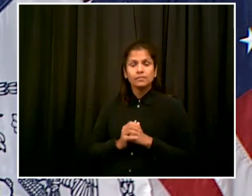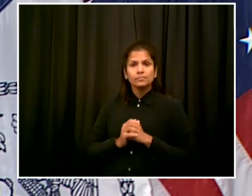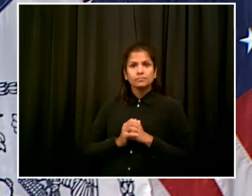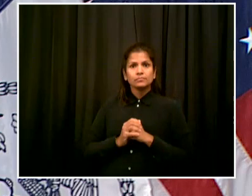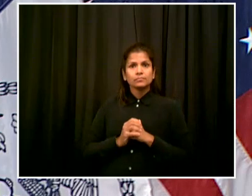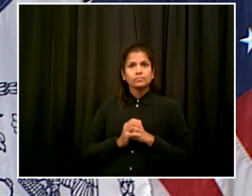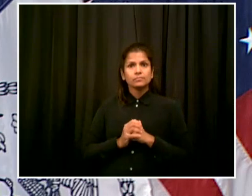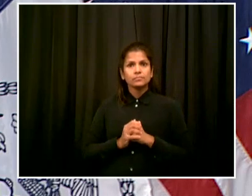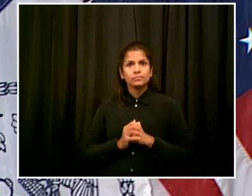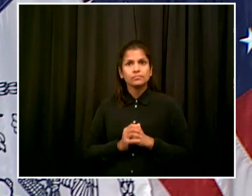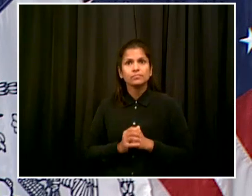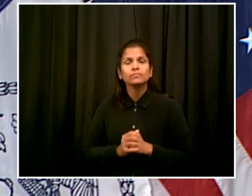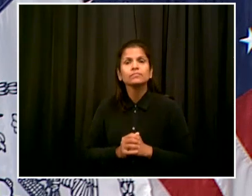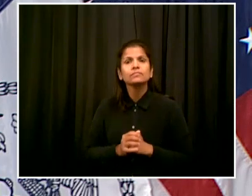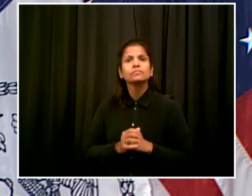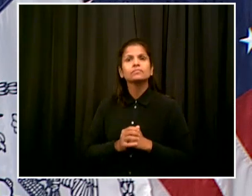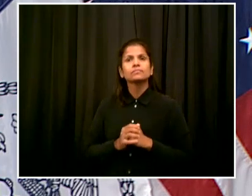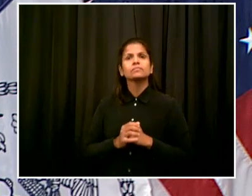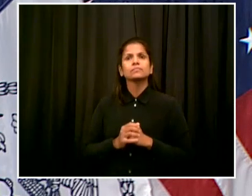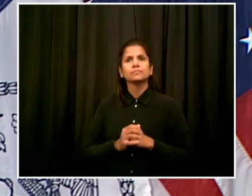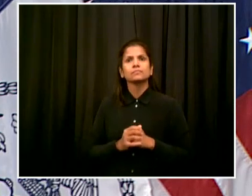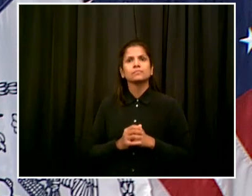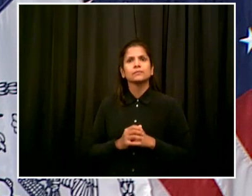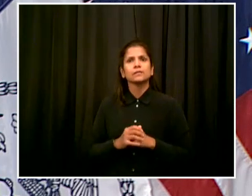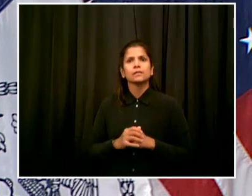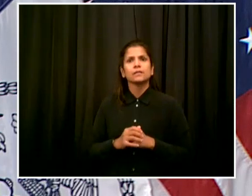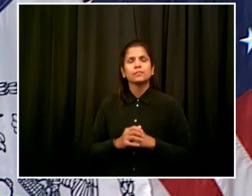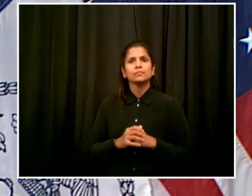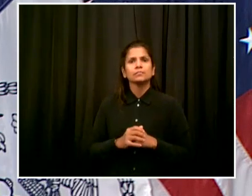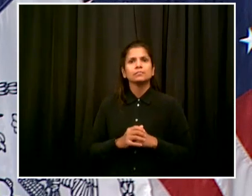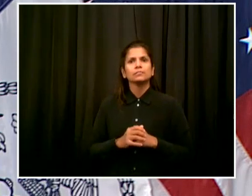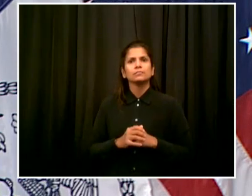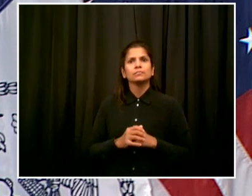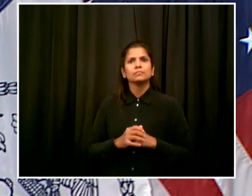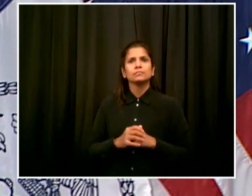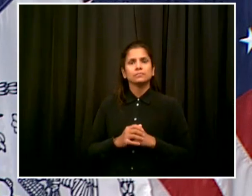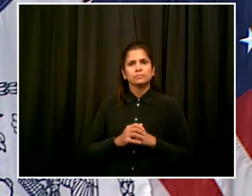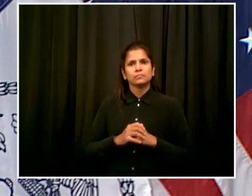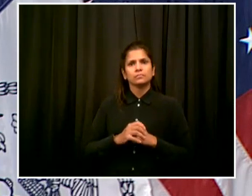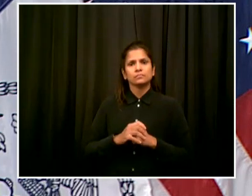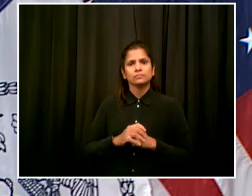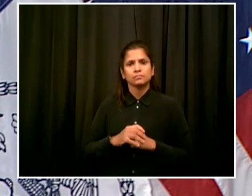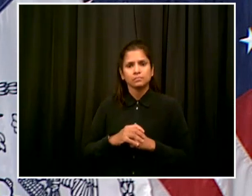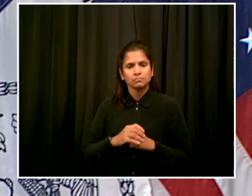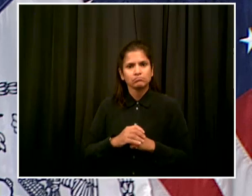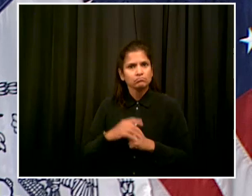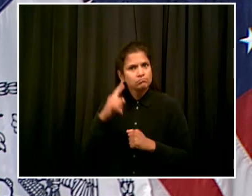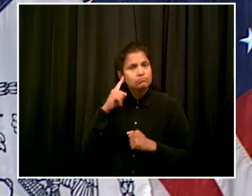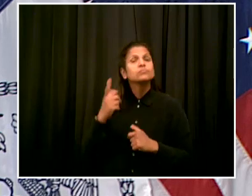FELLOW PARENTS. I THINK MOST REPANTS FEEL STRONGLY THAT SOMETIME IN SCHOOL IS BETTER THAN NONE. NEXT WE HAVE DAVID FROM HTE